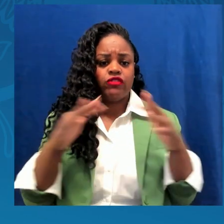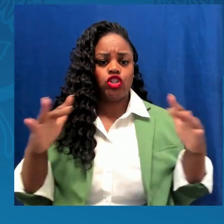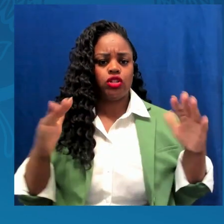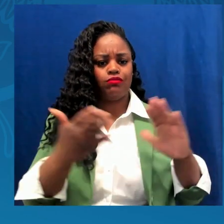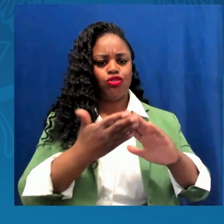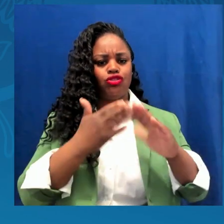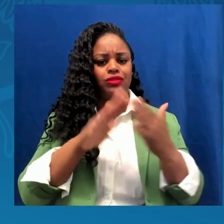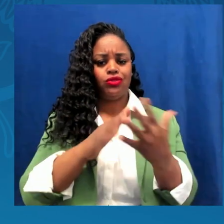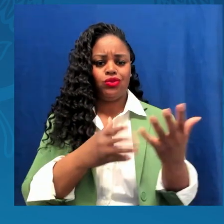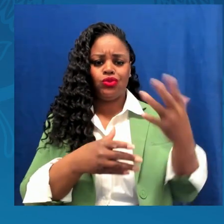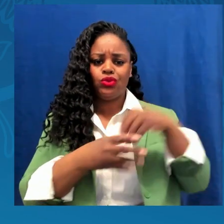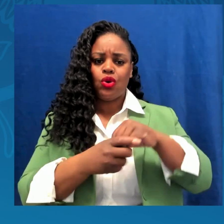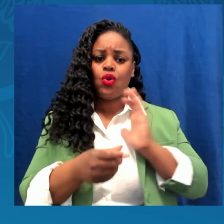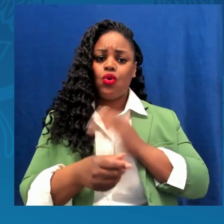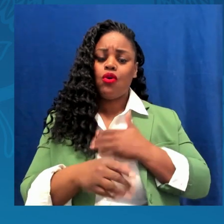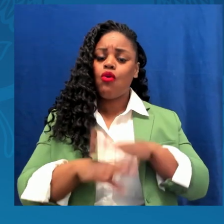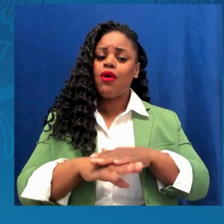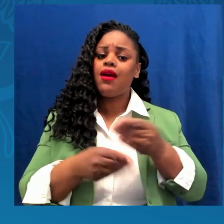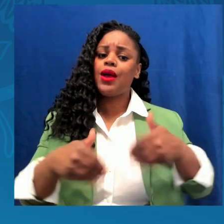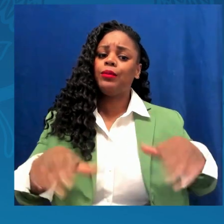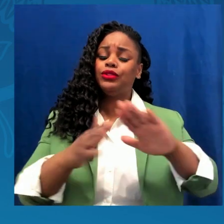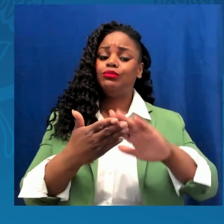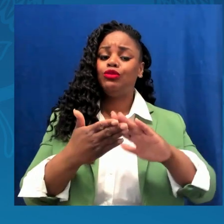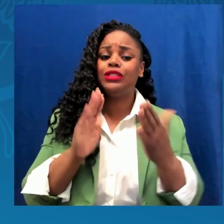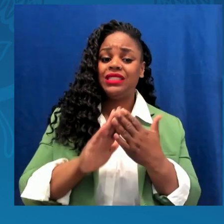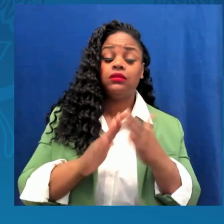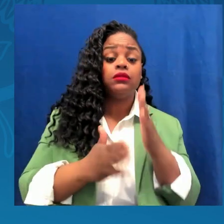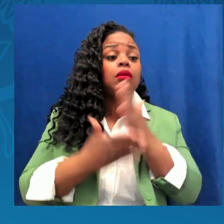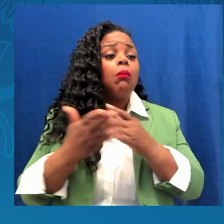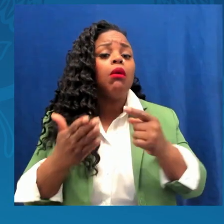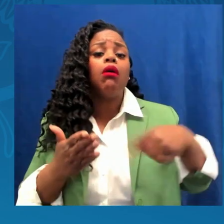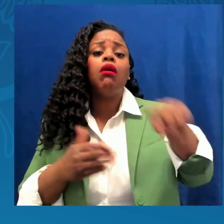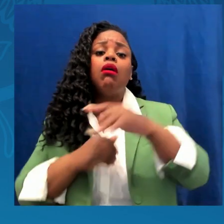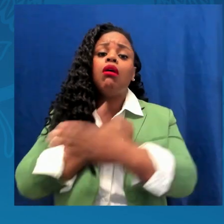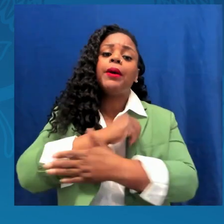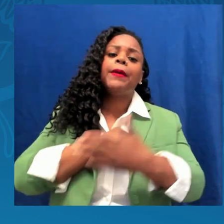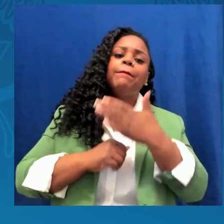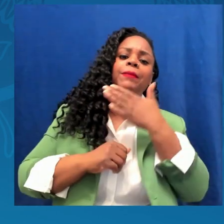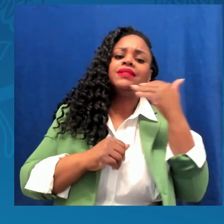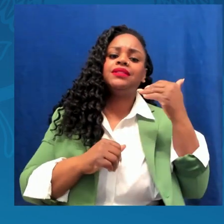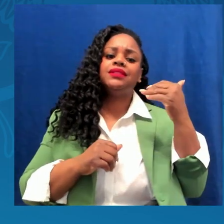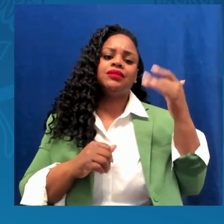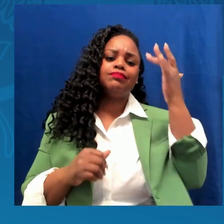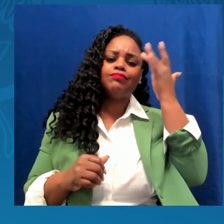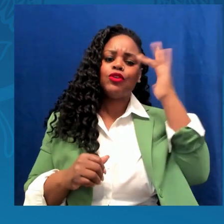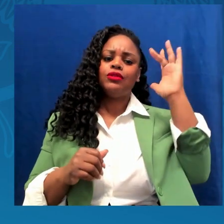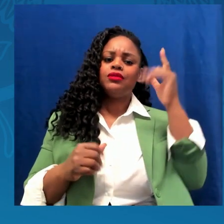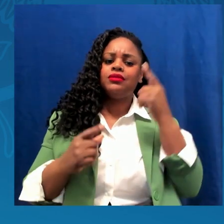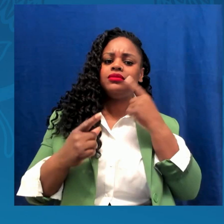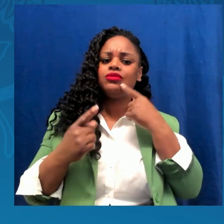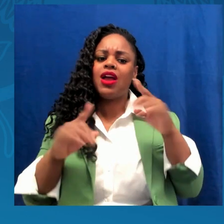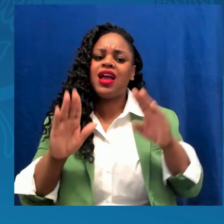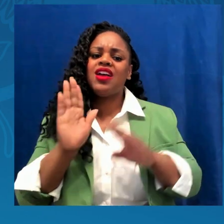Indeed, some of our nation's best and brightest thrive in the faith cultural spaces that are our HBCUs.